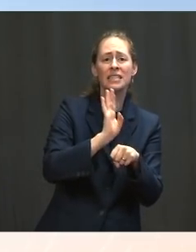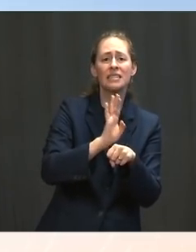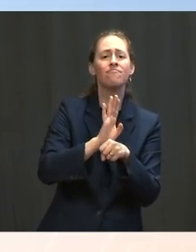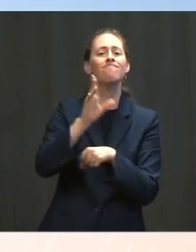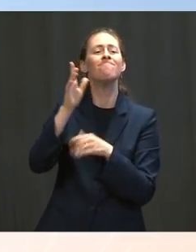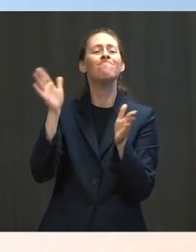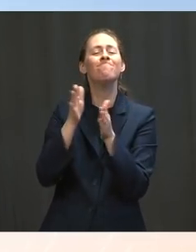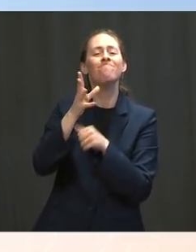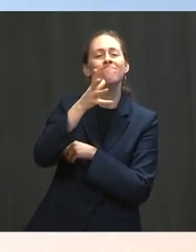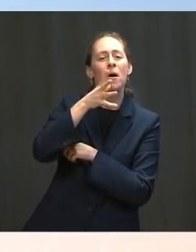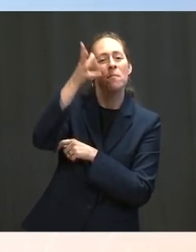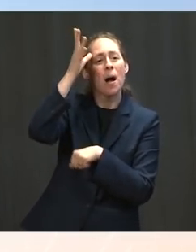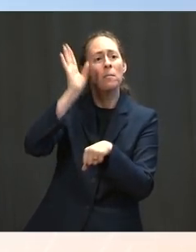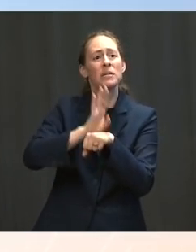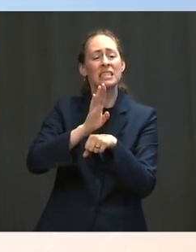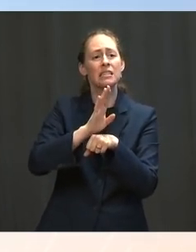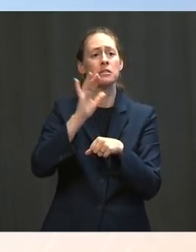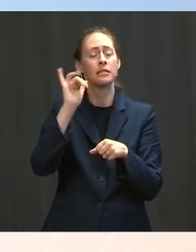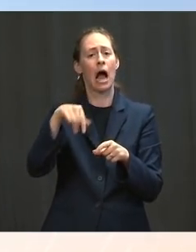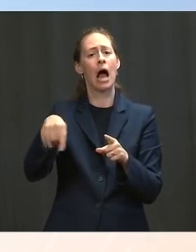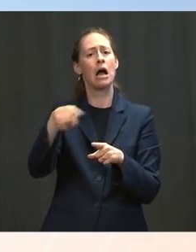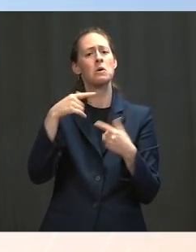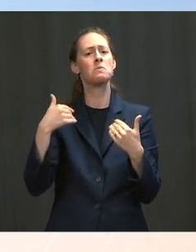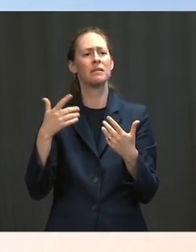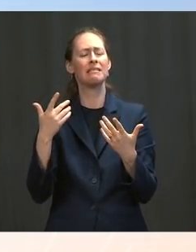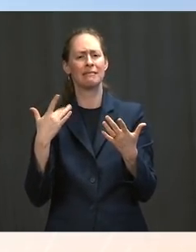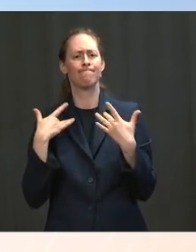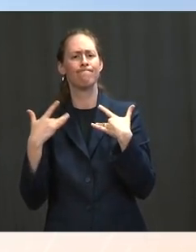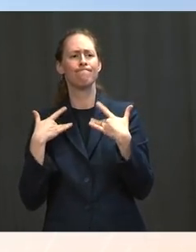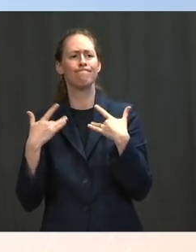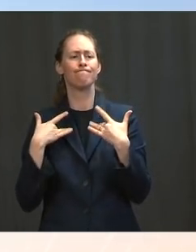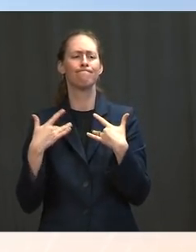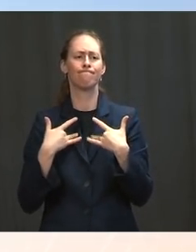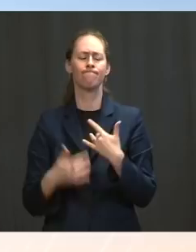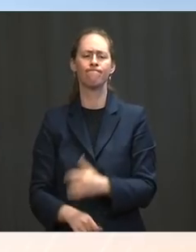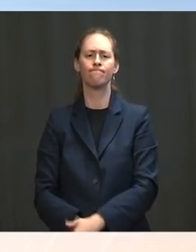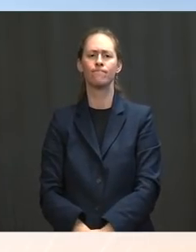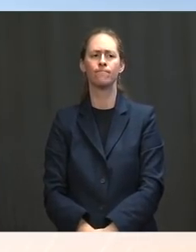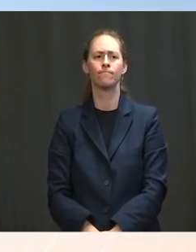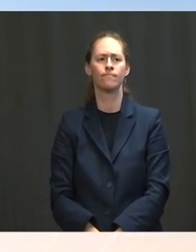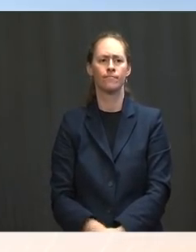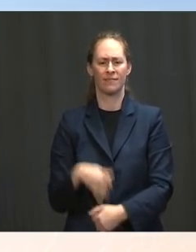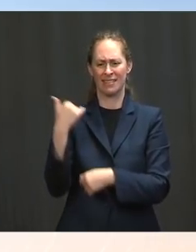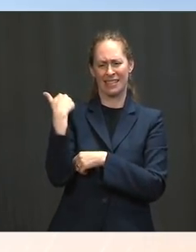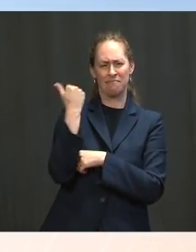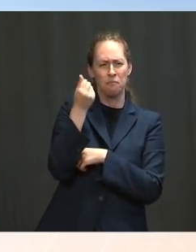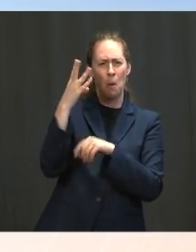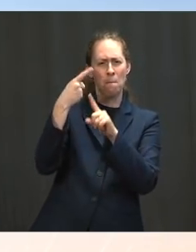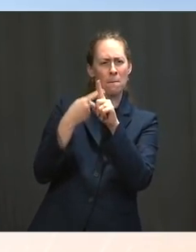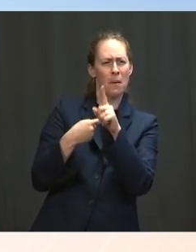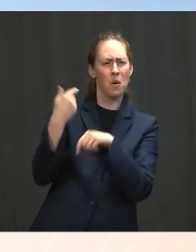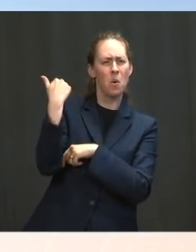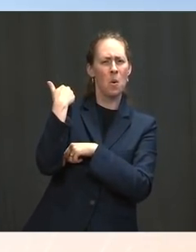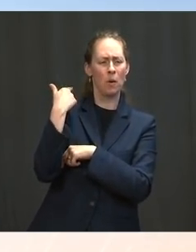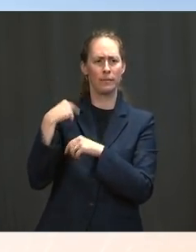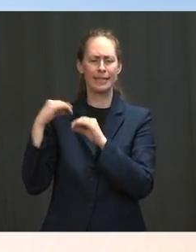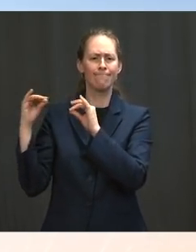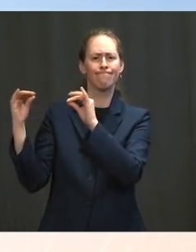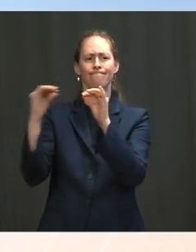So we have engaged over the last several months, under the leadership of a range of officials, including Anne Neuberger, in a better partnership,